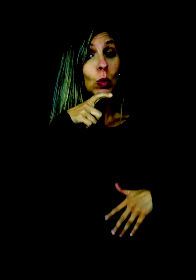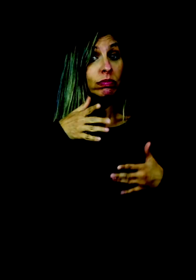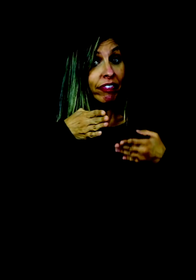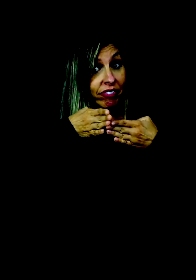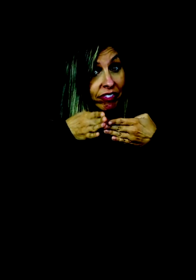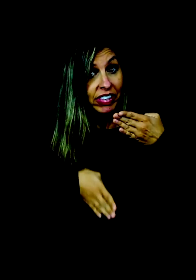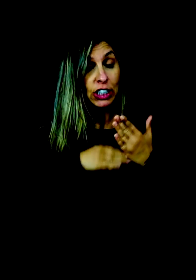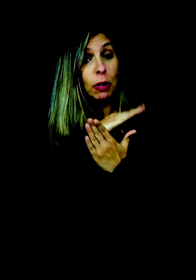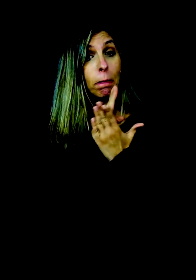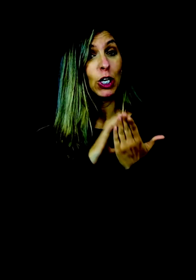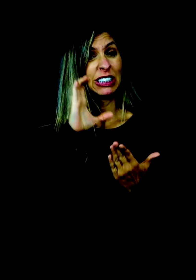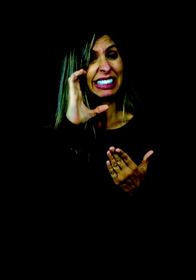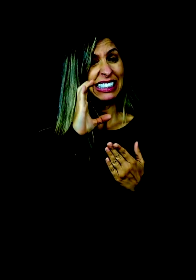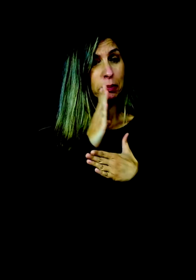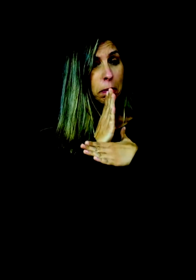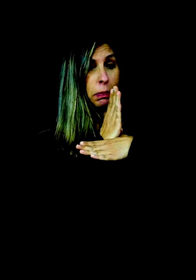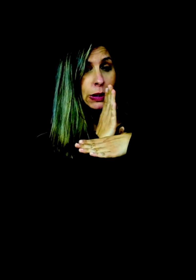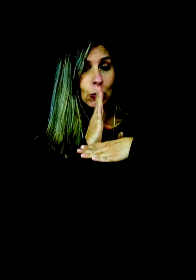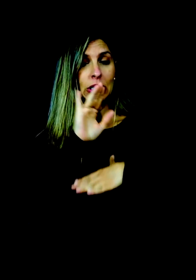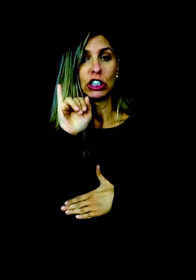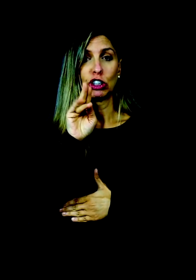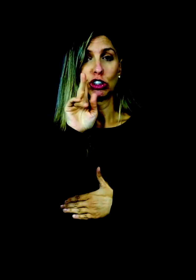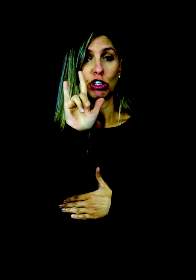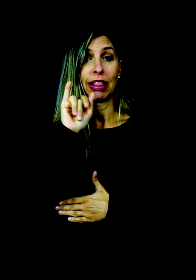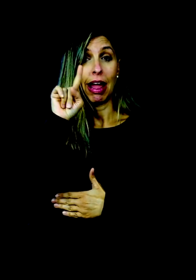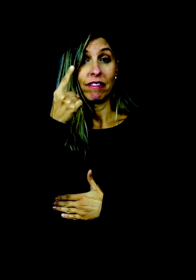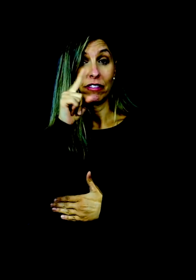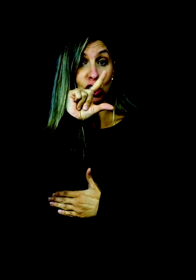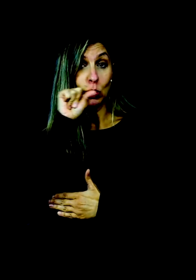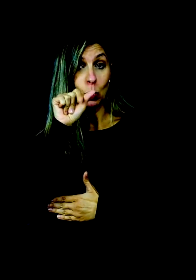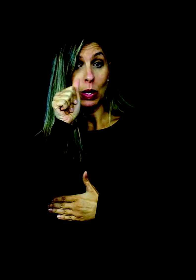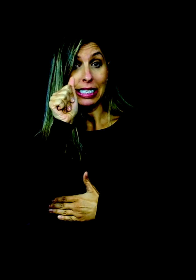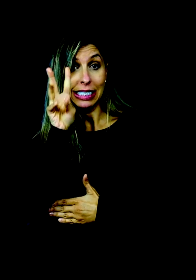Children who left Part C (turned 3